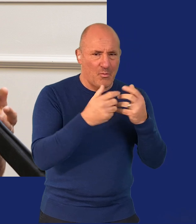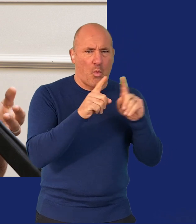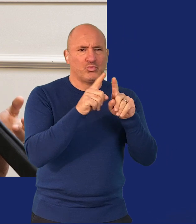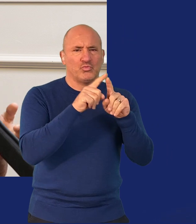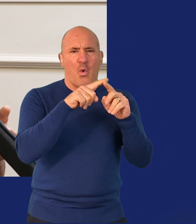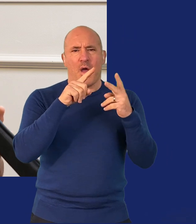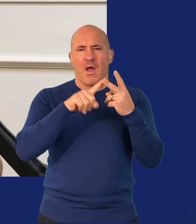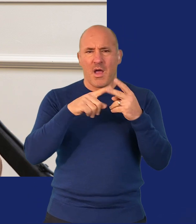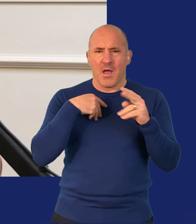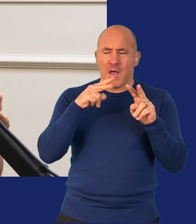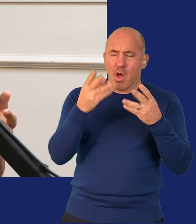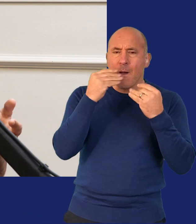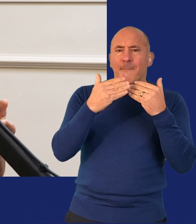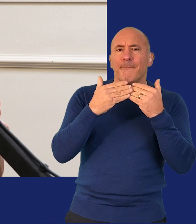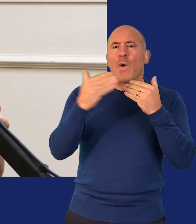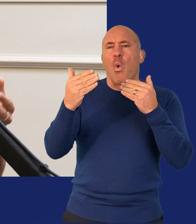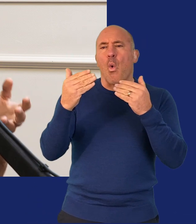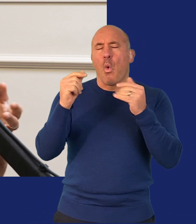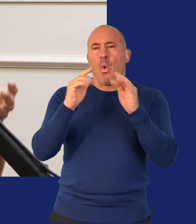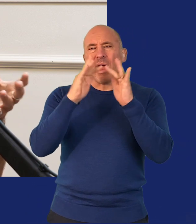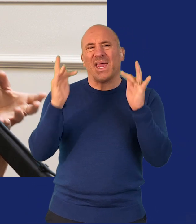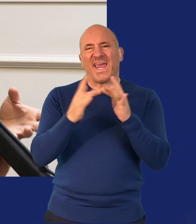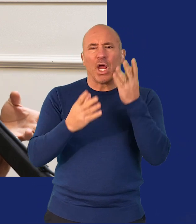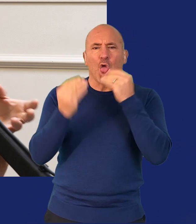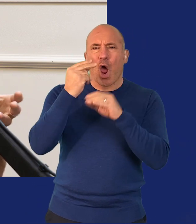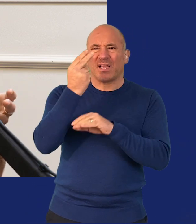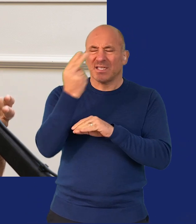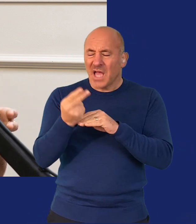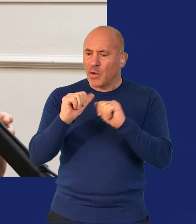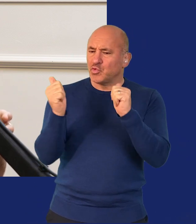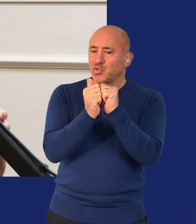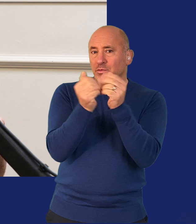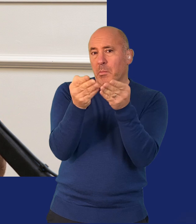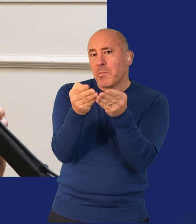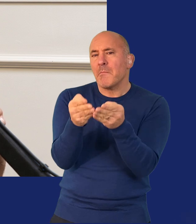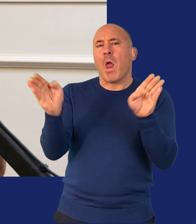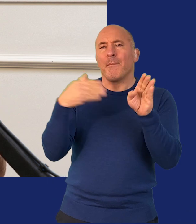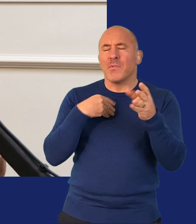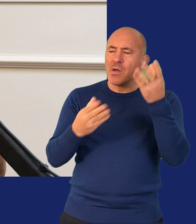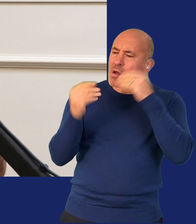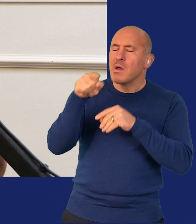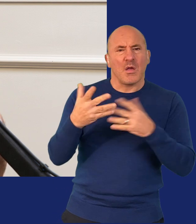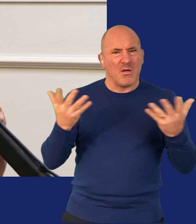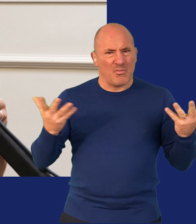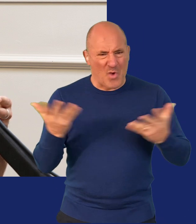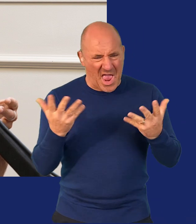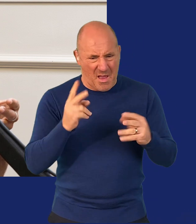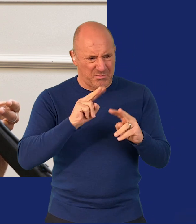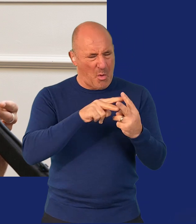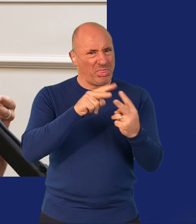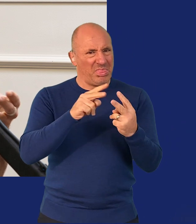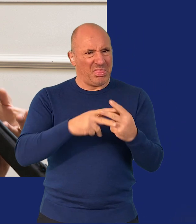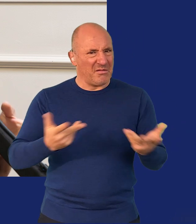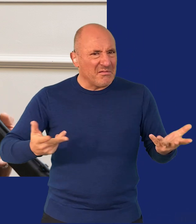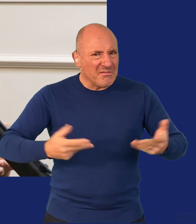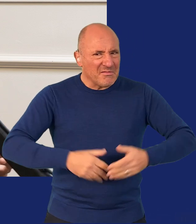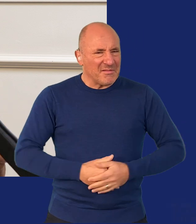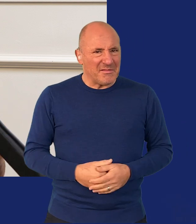And where can you learn more accessible e learning design?